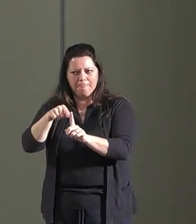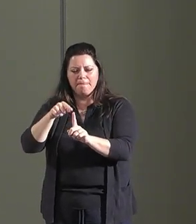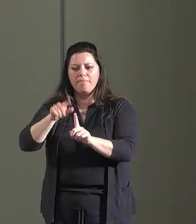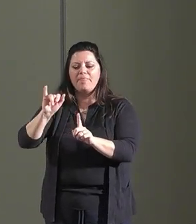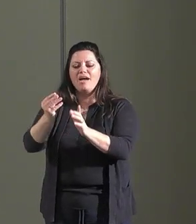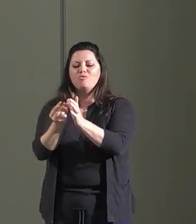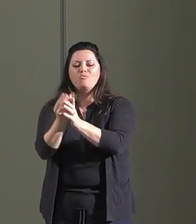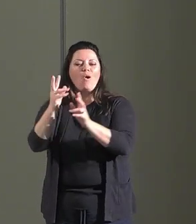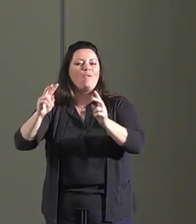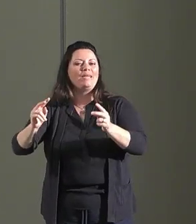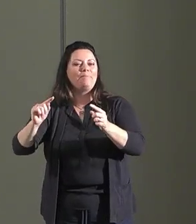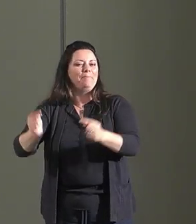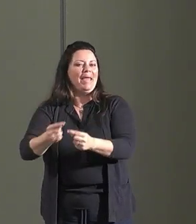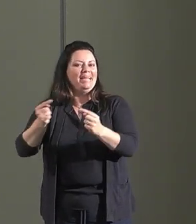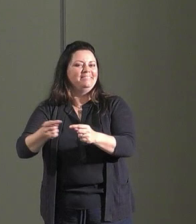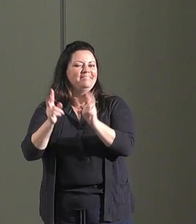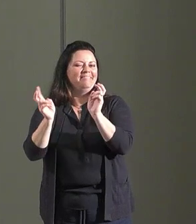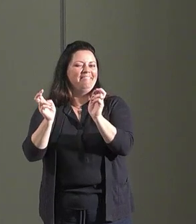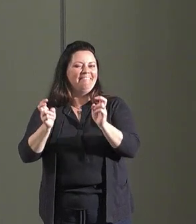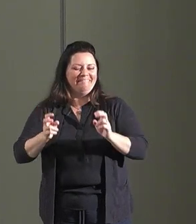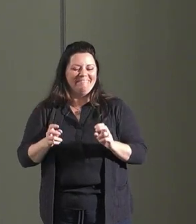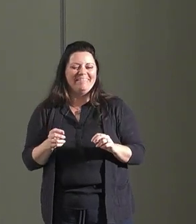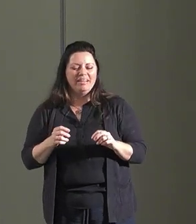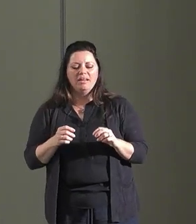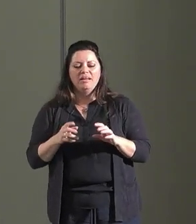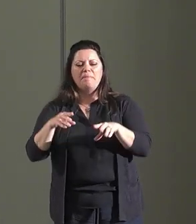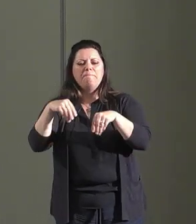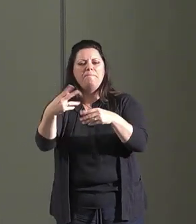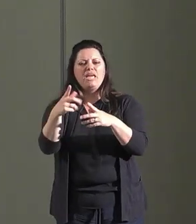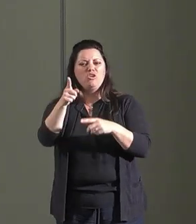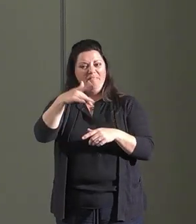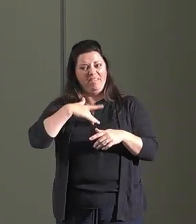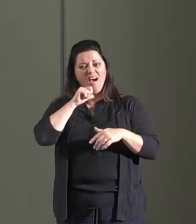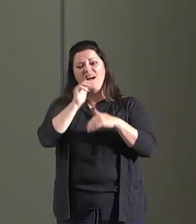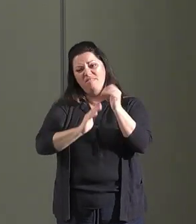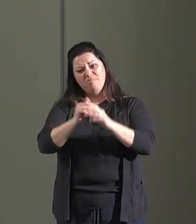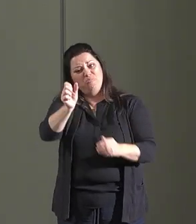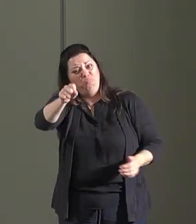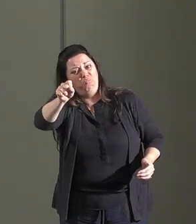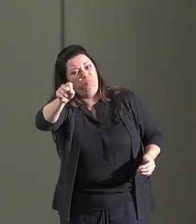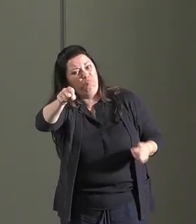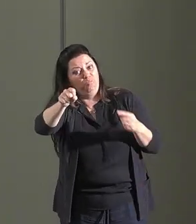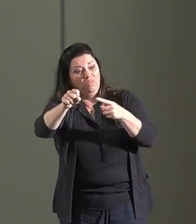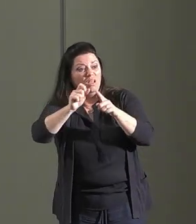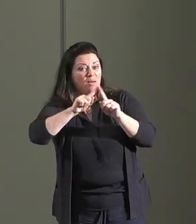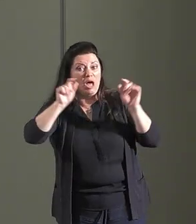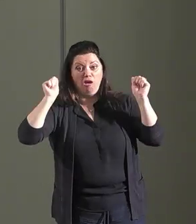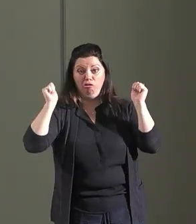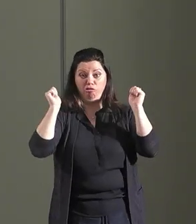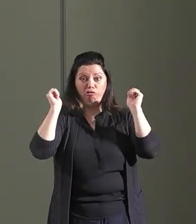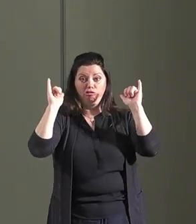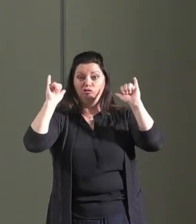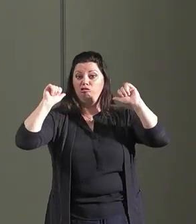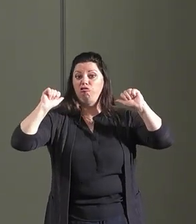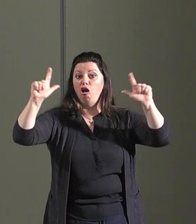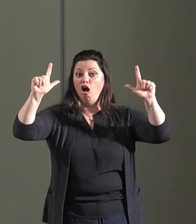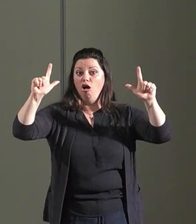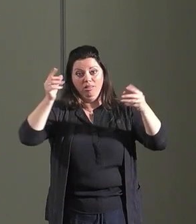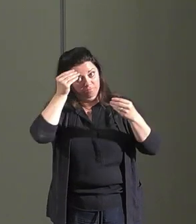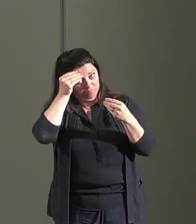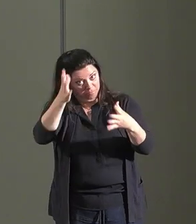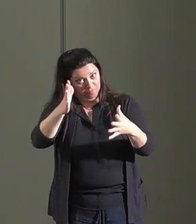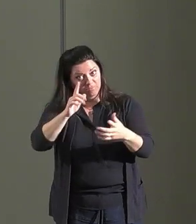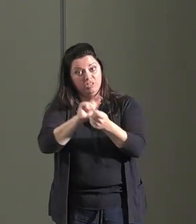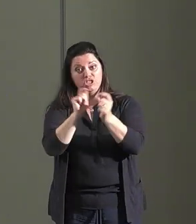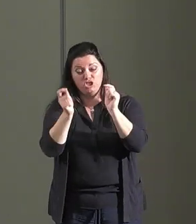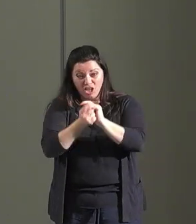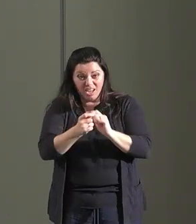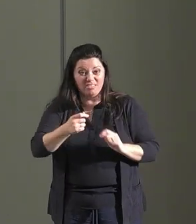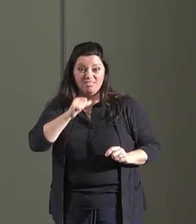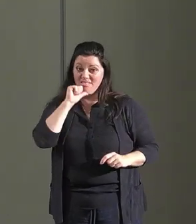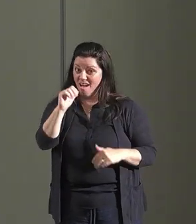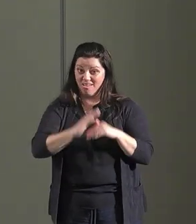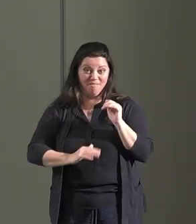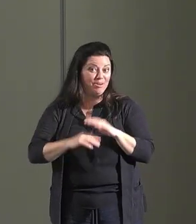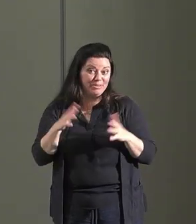pains. And making people uncomfortable. But Y'all, change is uncomfortable. Change is hard. We need